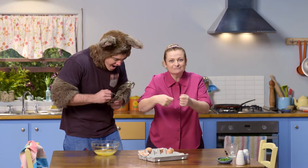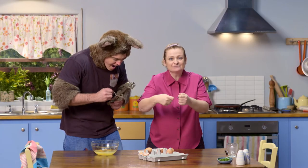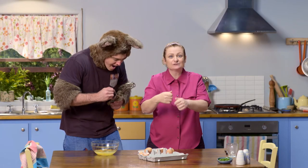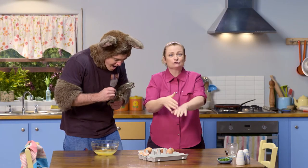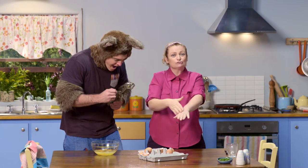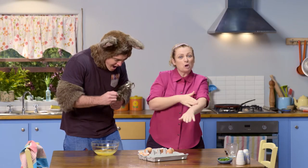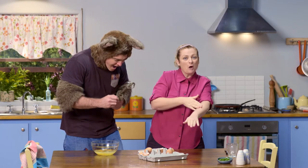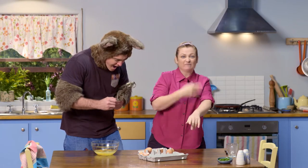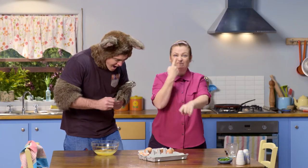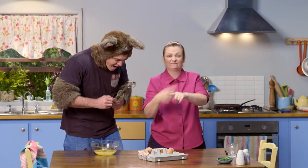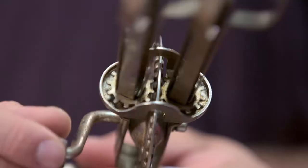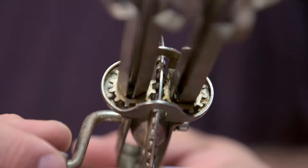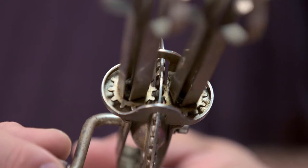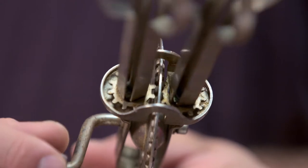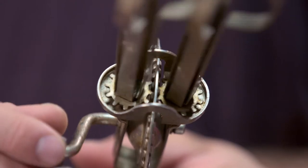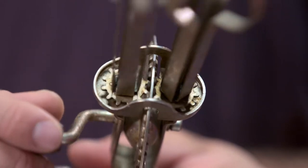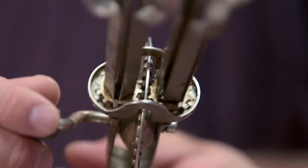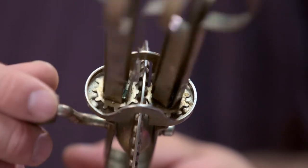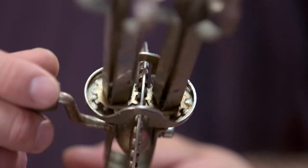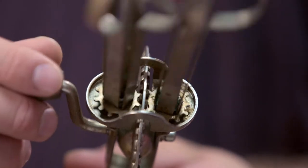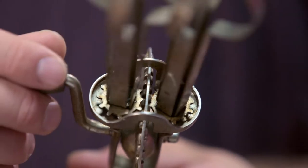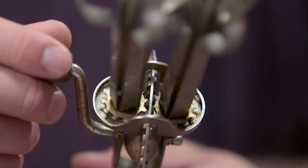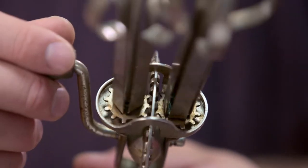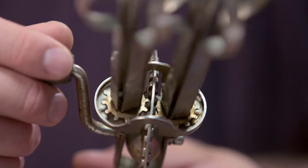You can turn them slow or fast. Wow.